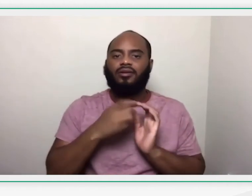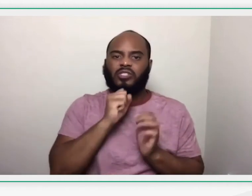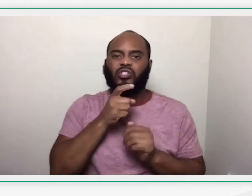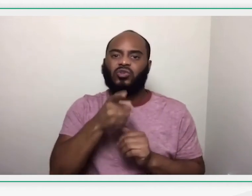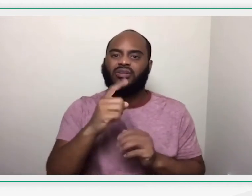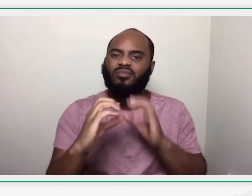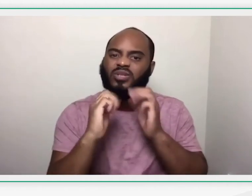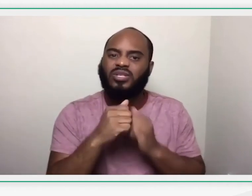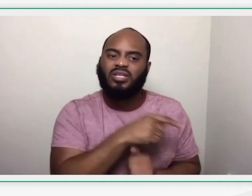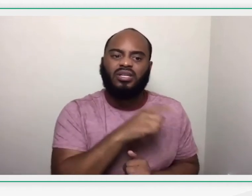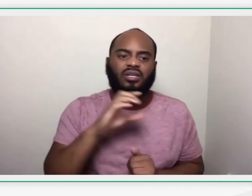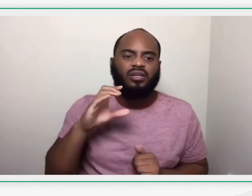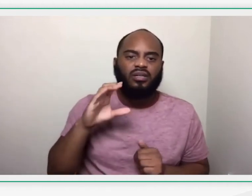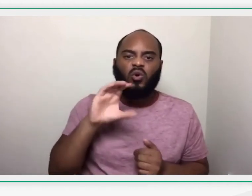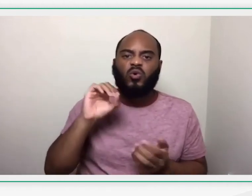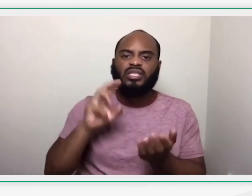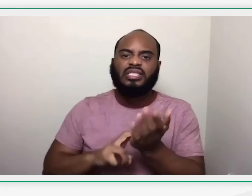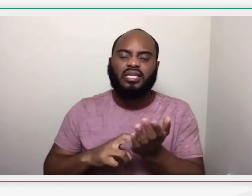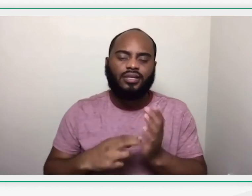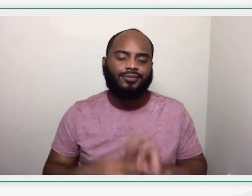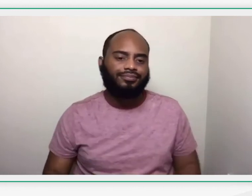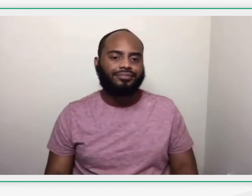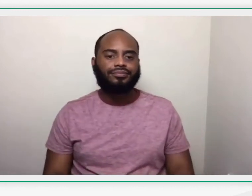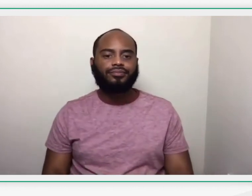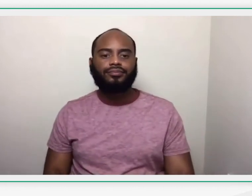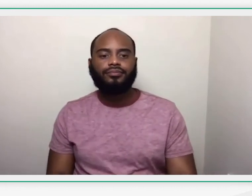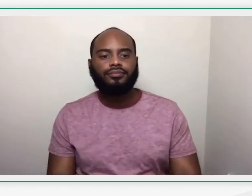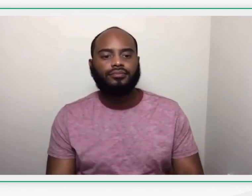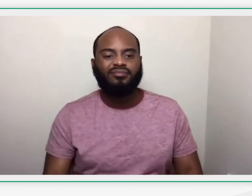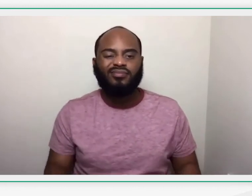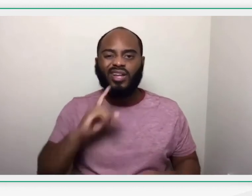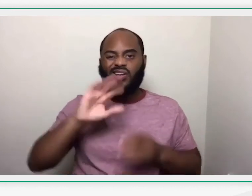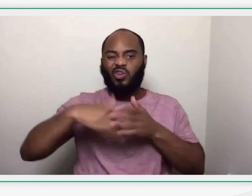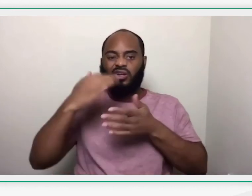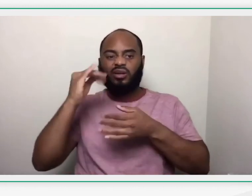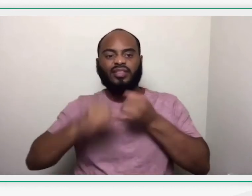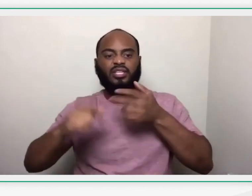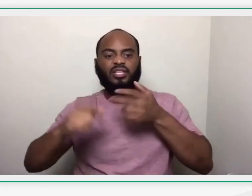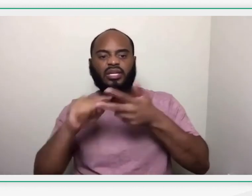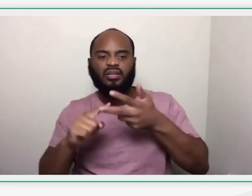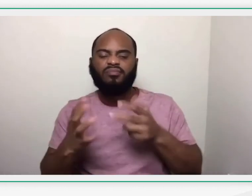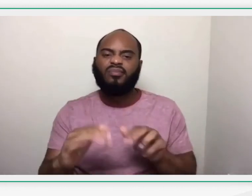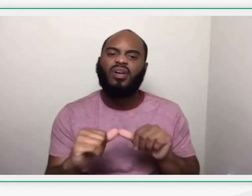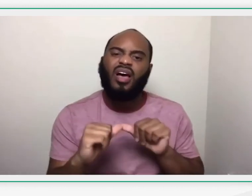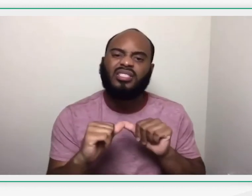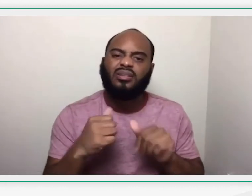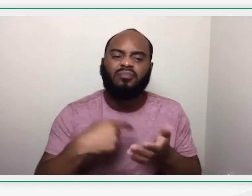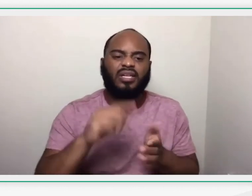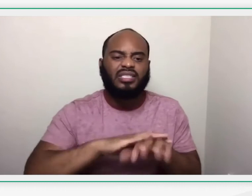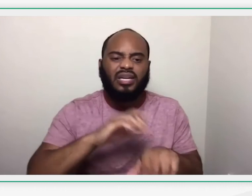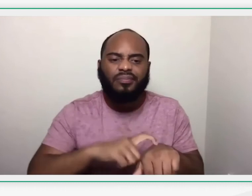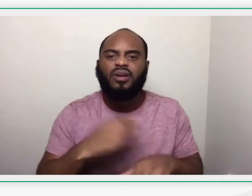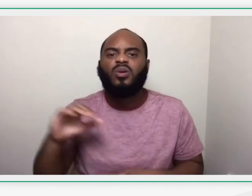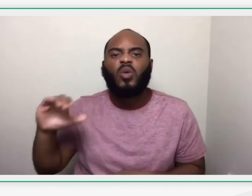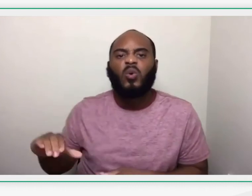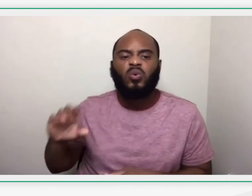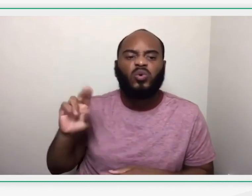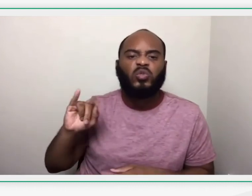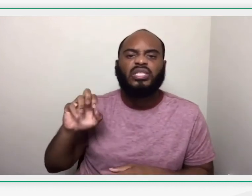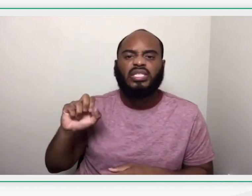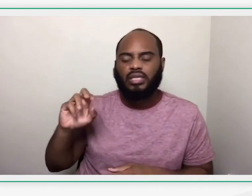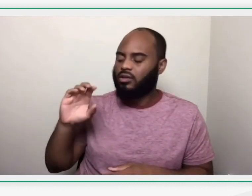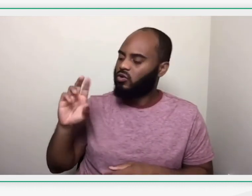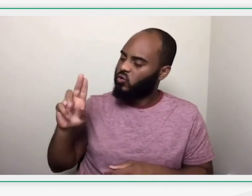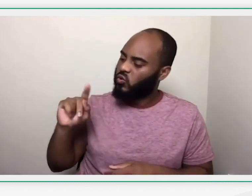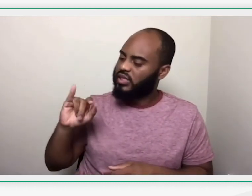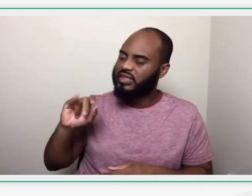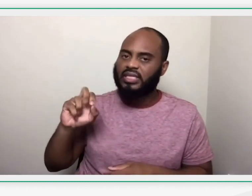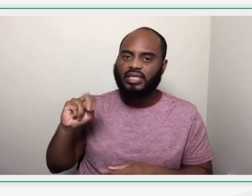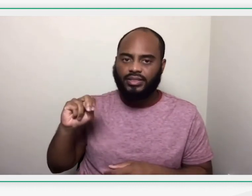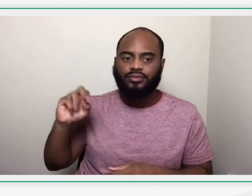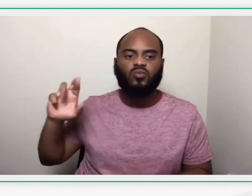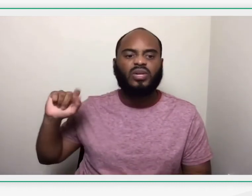if you have a co-signer, and that co-signer feels that you may not make your payments on time, they might avoid co-signing for you because if you don't make your payments on time, that will affect their credit.